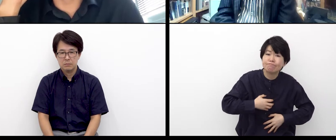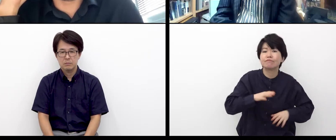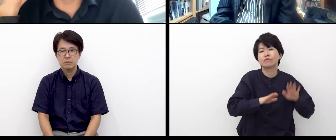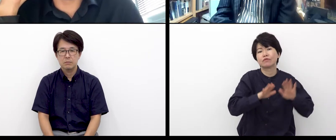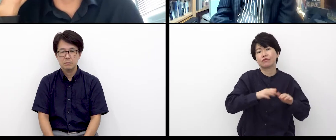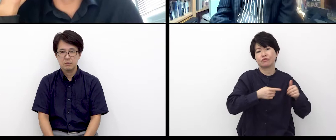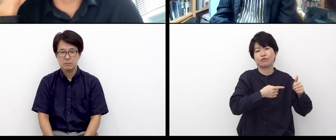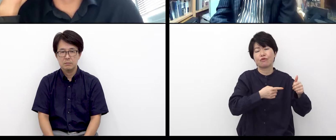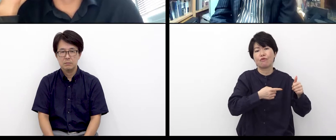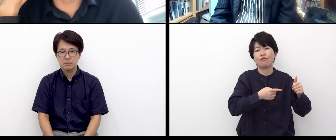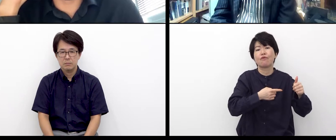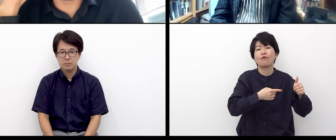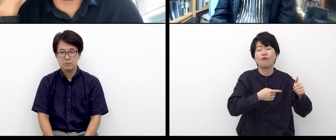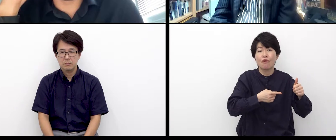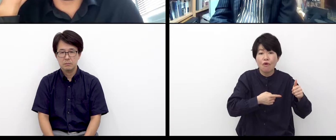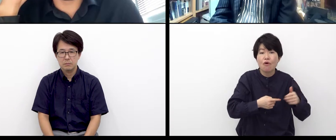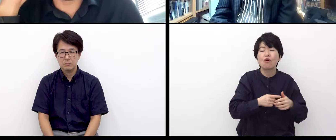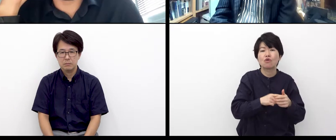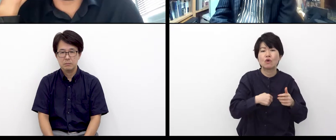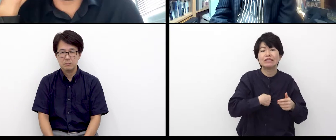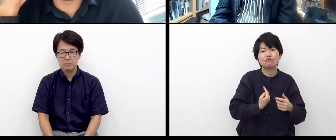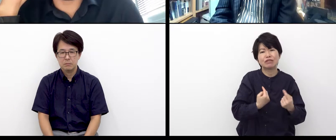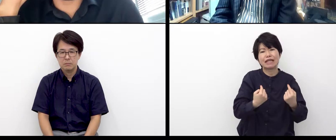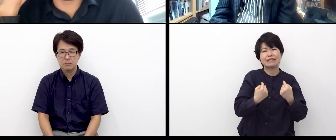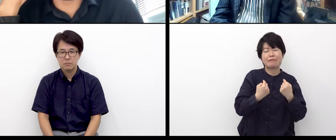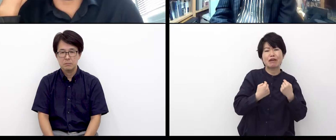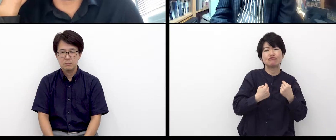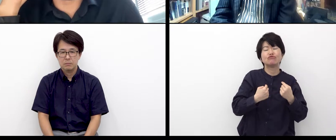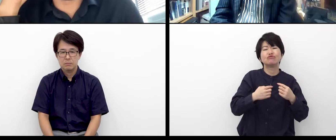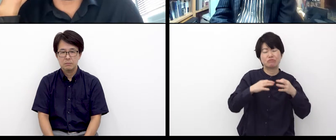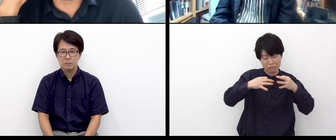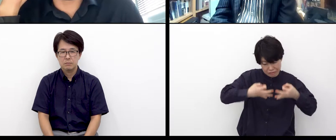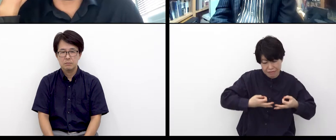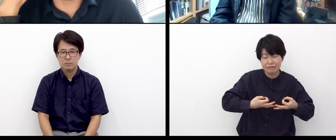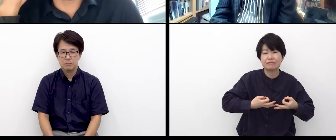It started with the assumption that they are basically no good,